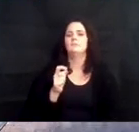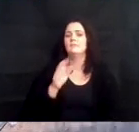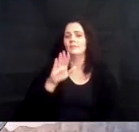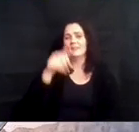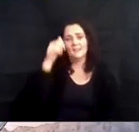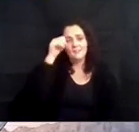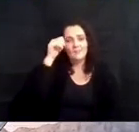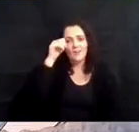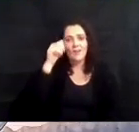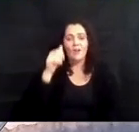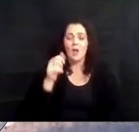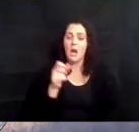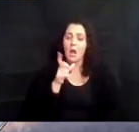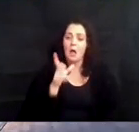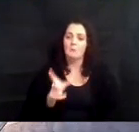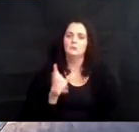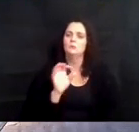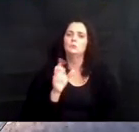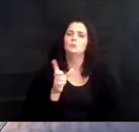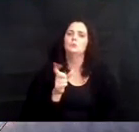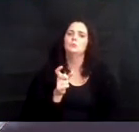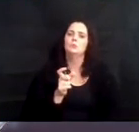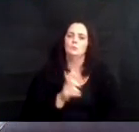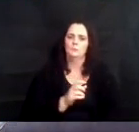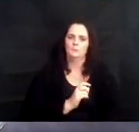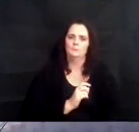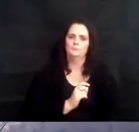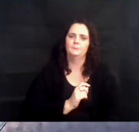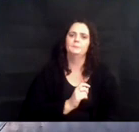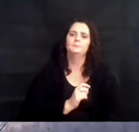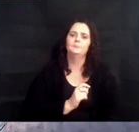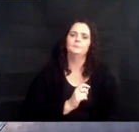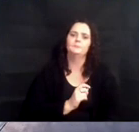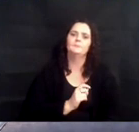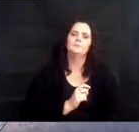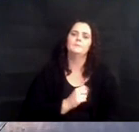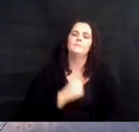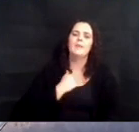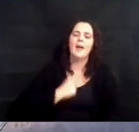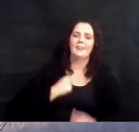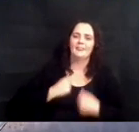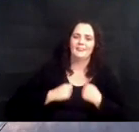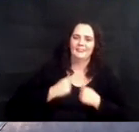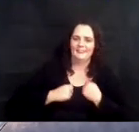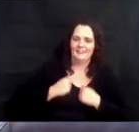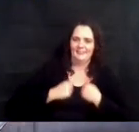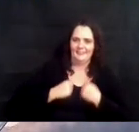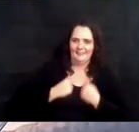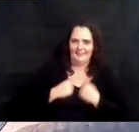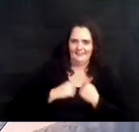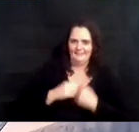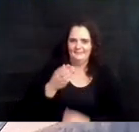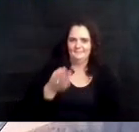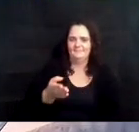I’m not drawing too large but I'm gonna draw here the bathtub, there it is.